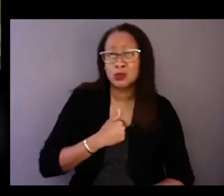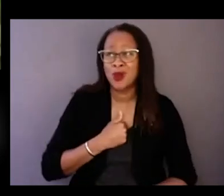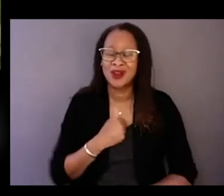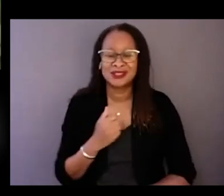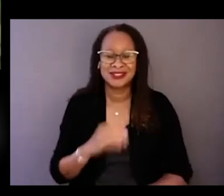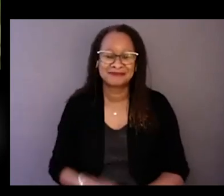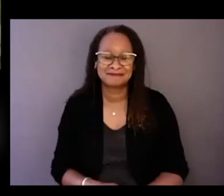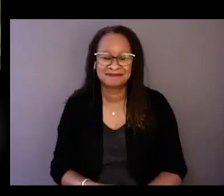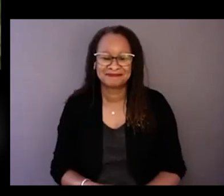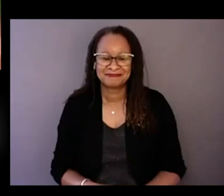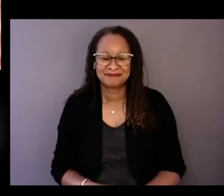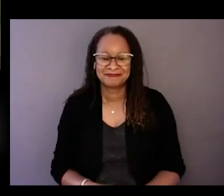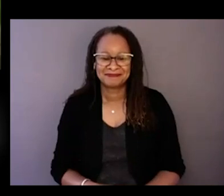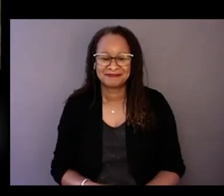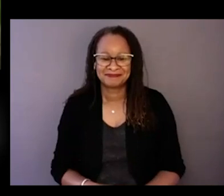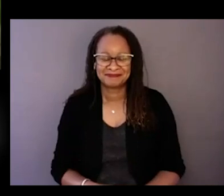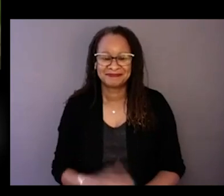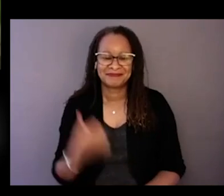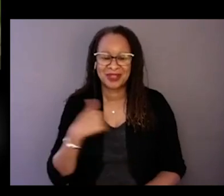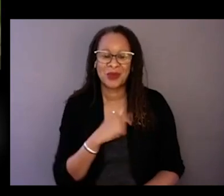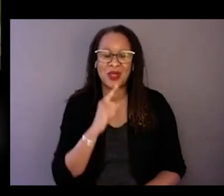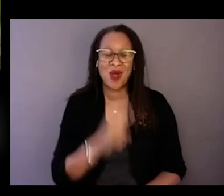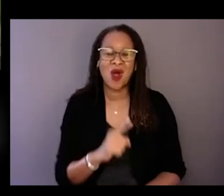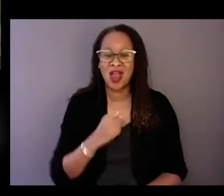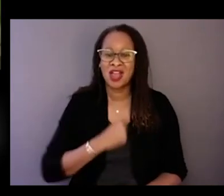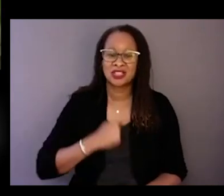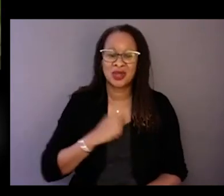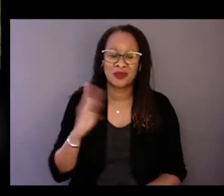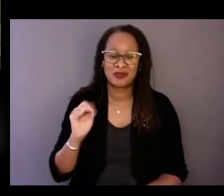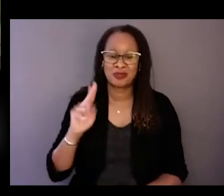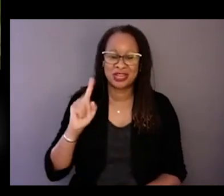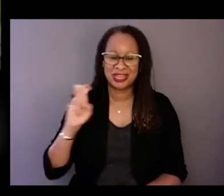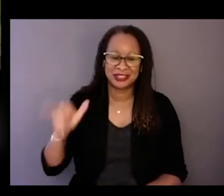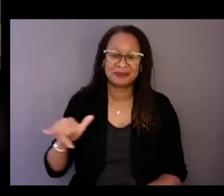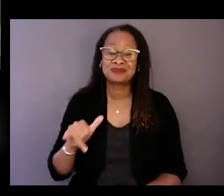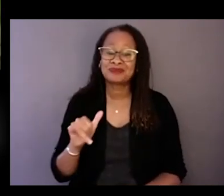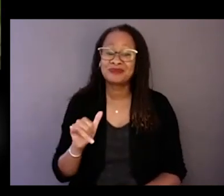I mean, we are sorry, Britney, before that happened, we are sorry, Britney was trending on Twitter.